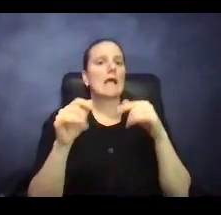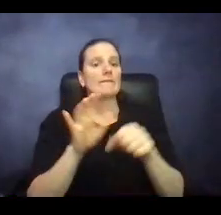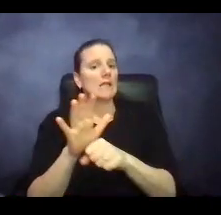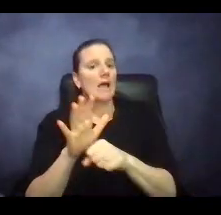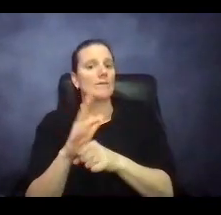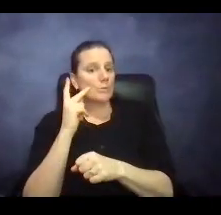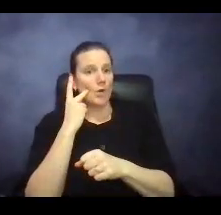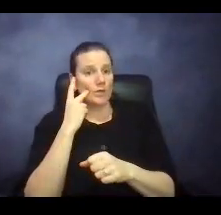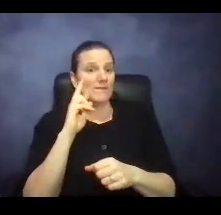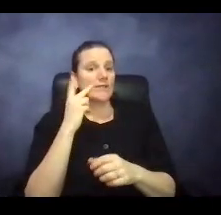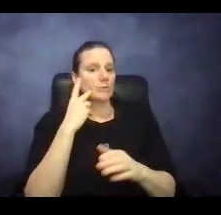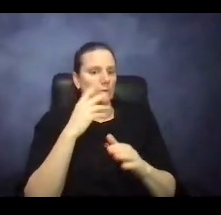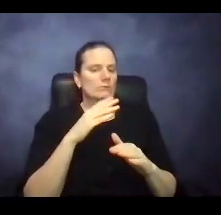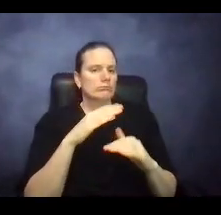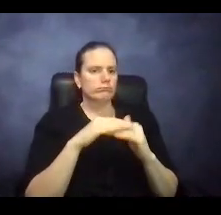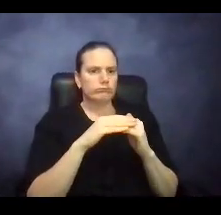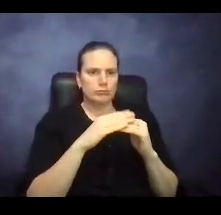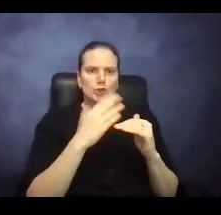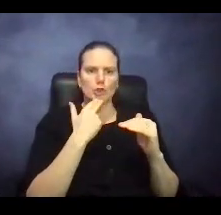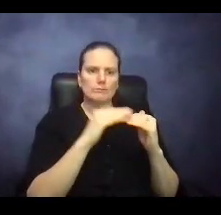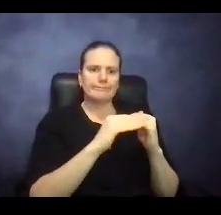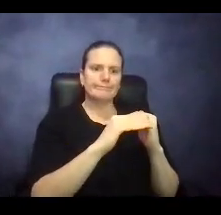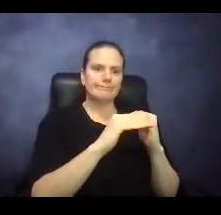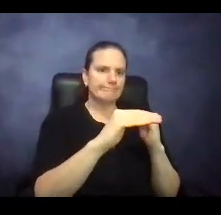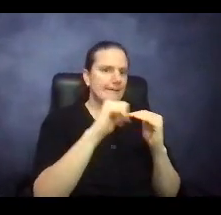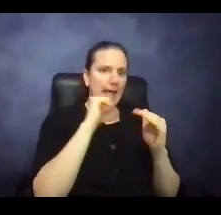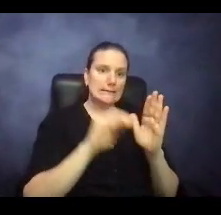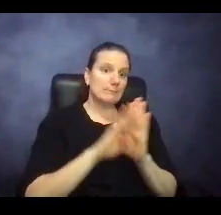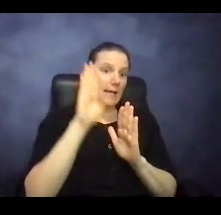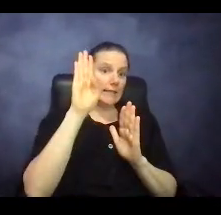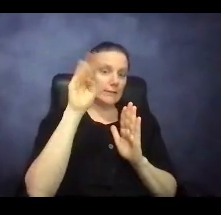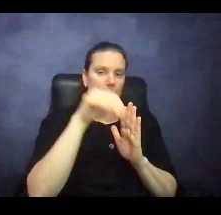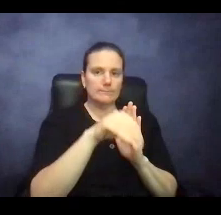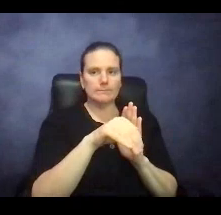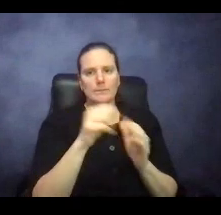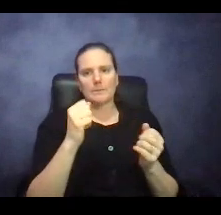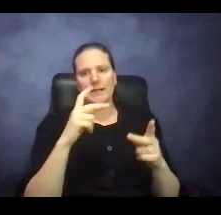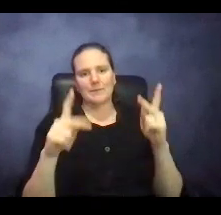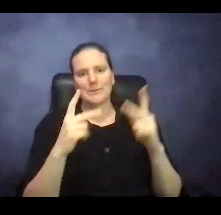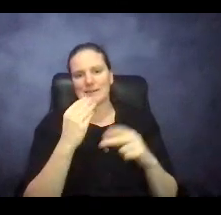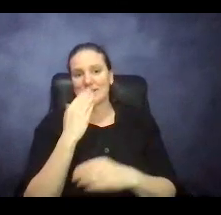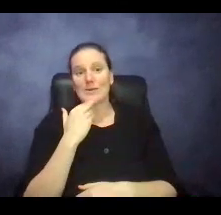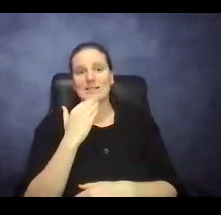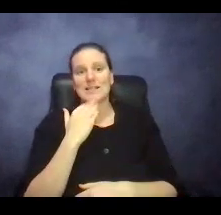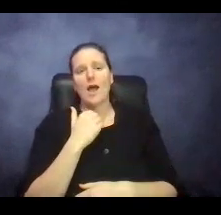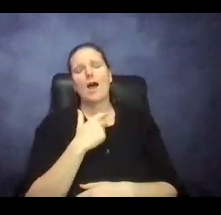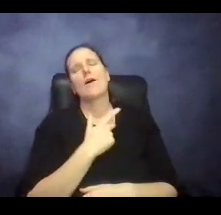and vegetables, your blood sugar's gonna be cruising like this instead of spiking. And a lot of people will eat the sweetss and then they'll be like, oh, I'm not gonna eat anything.